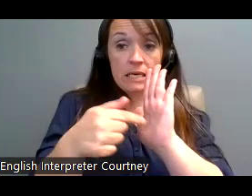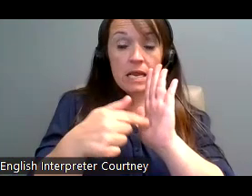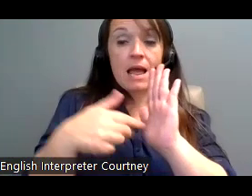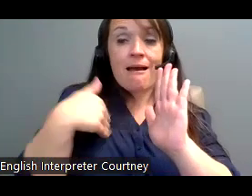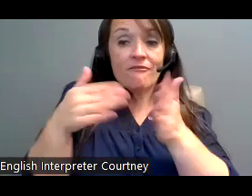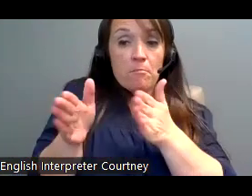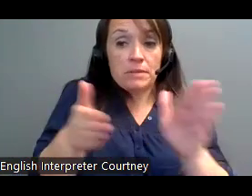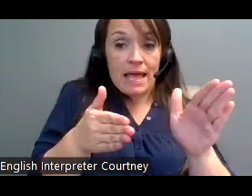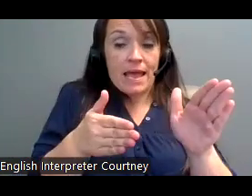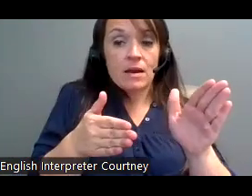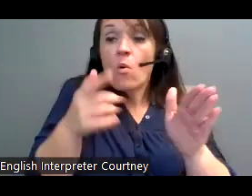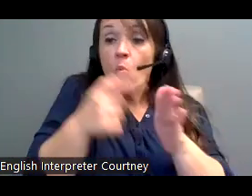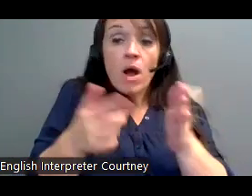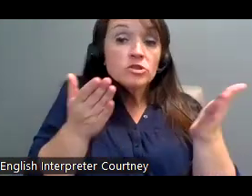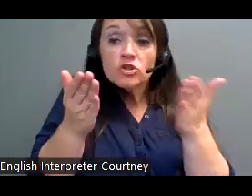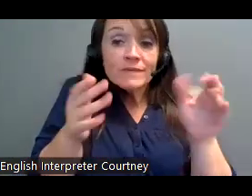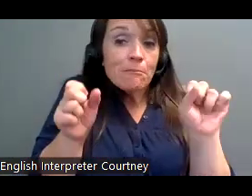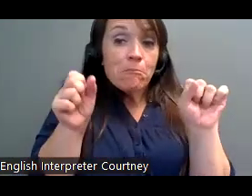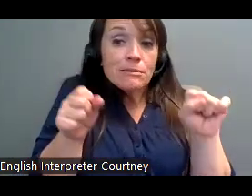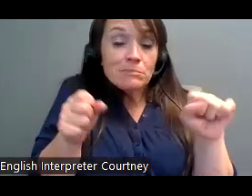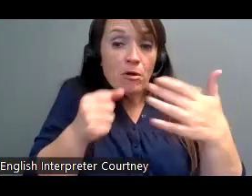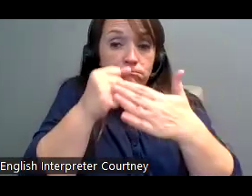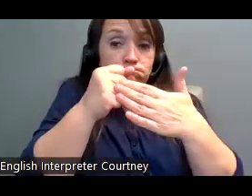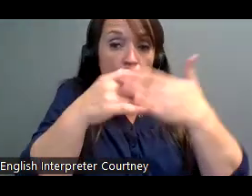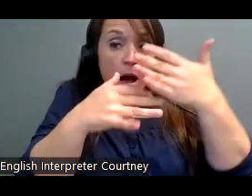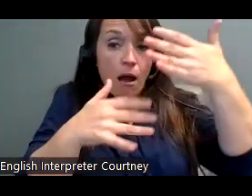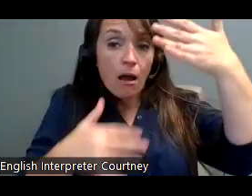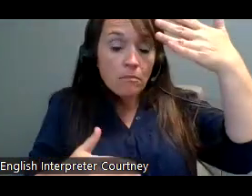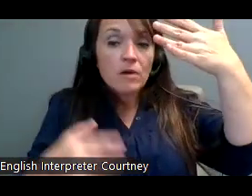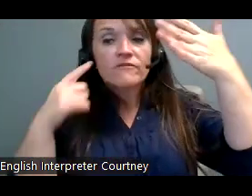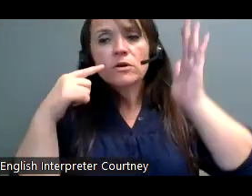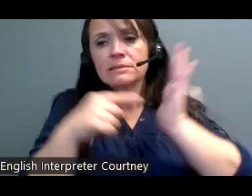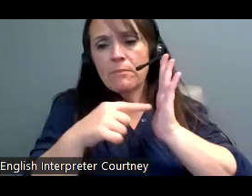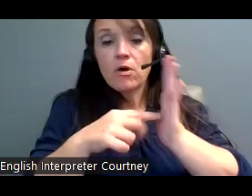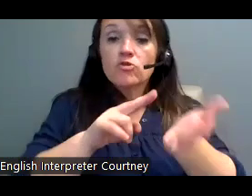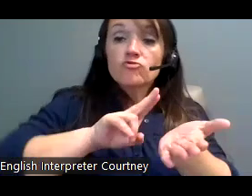are included in the state plan for South Carolina, for instance nursing services,